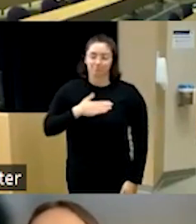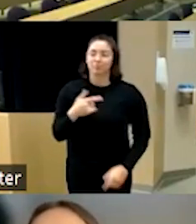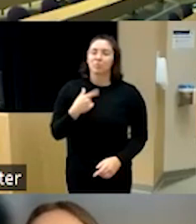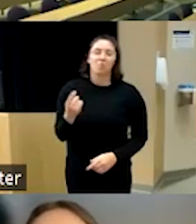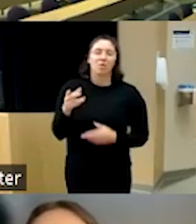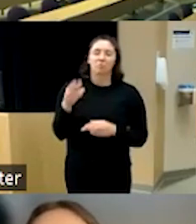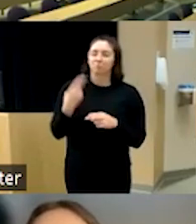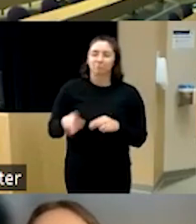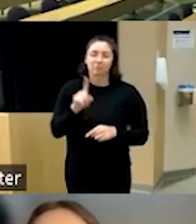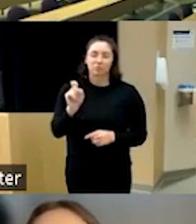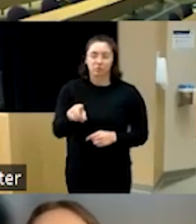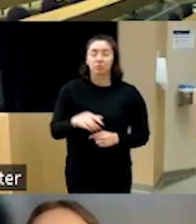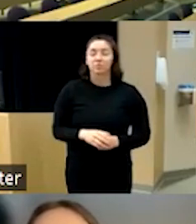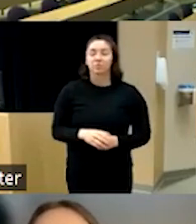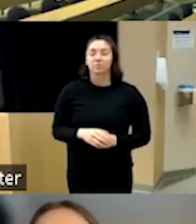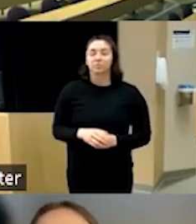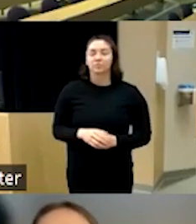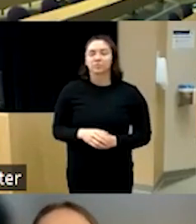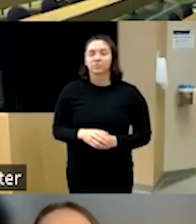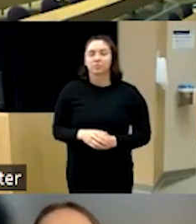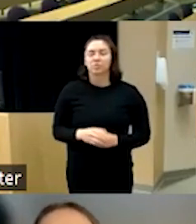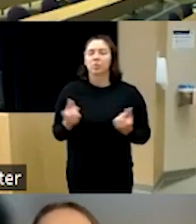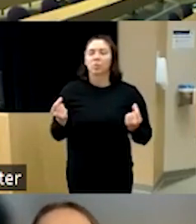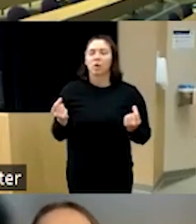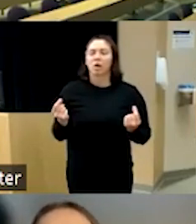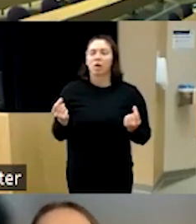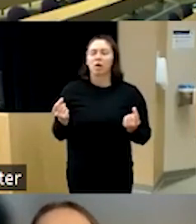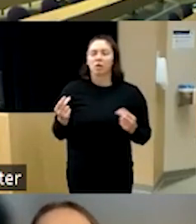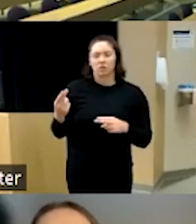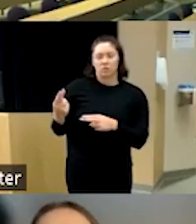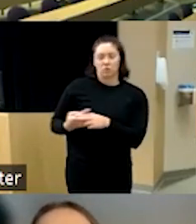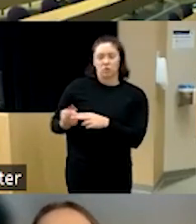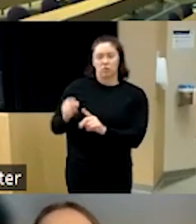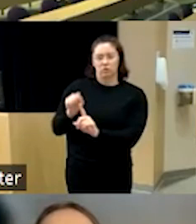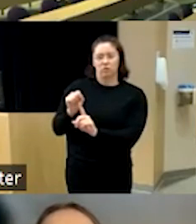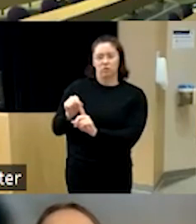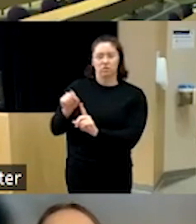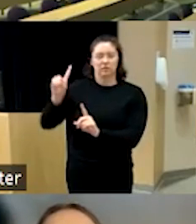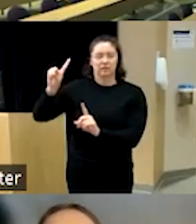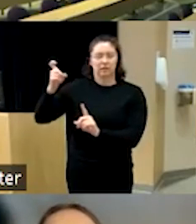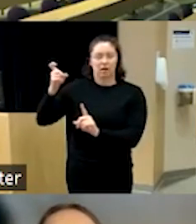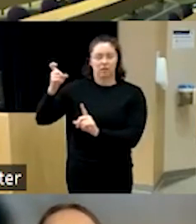what is the remaining or the the use still of Diagnostic Radiology in this setting